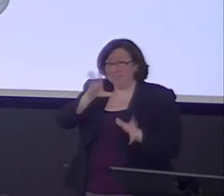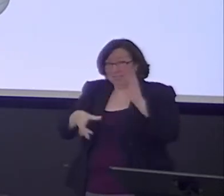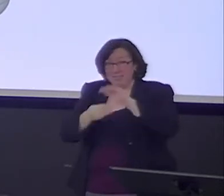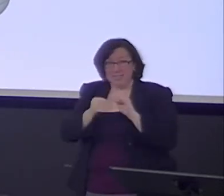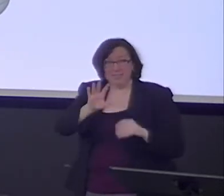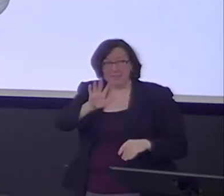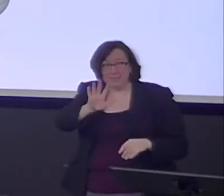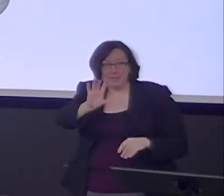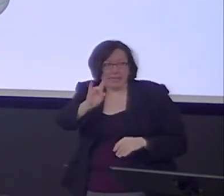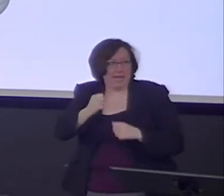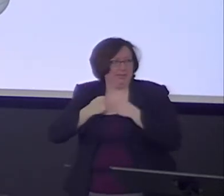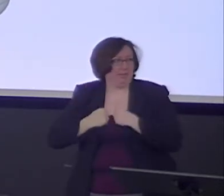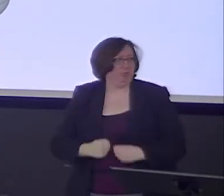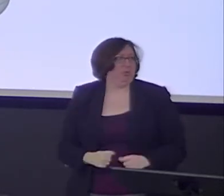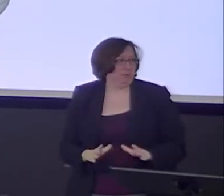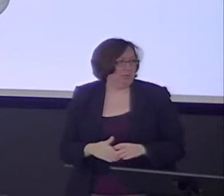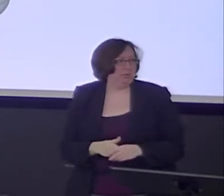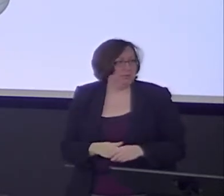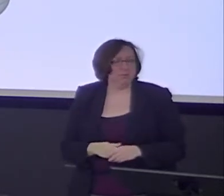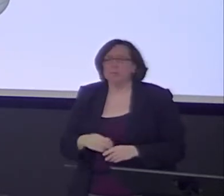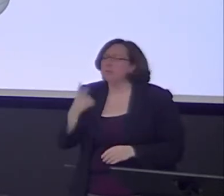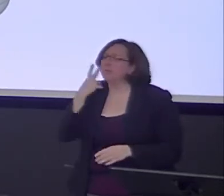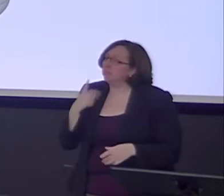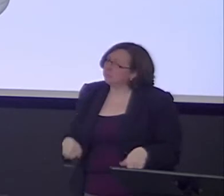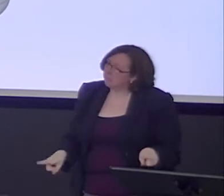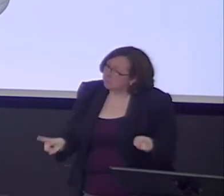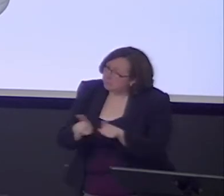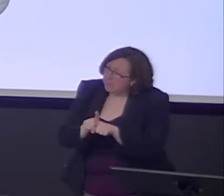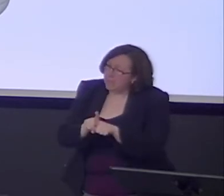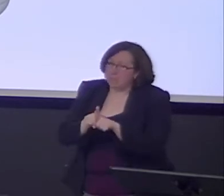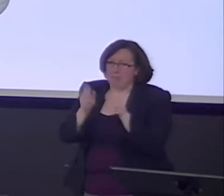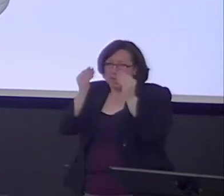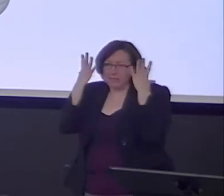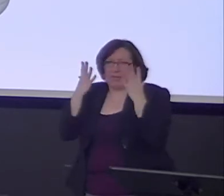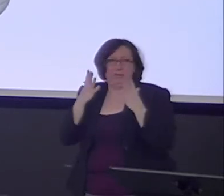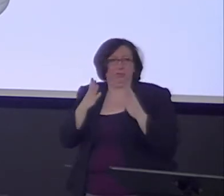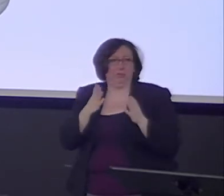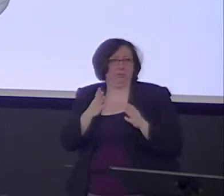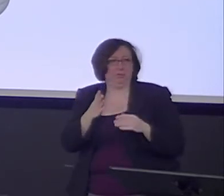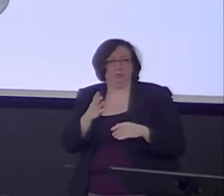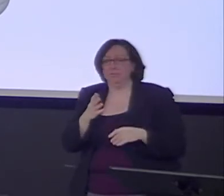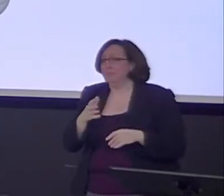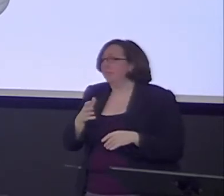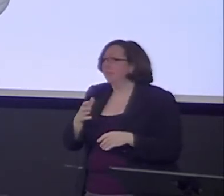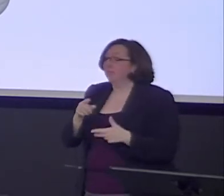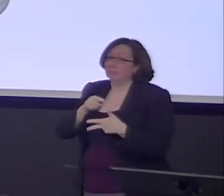And we see the same pattern of activity, Broca's area, Wernicke's area,